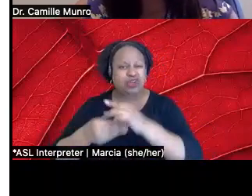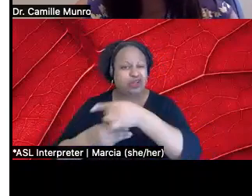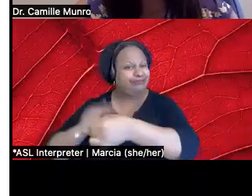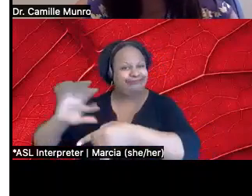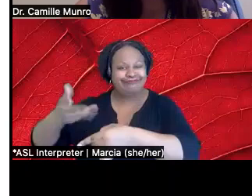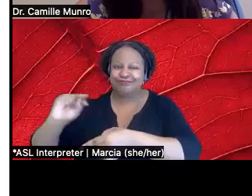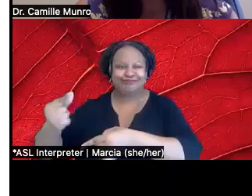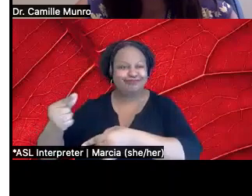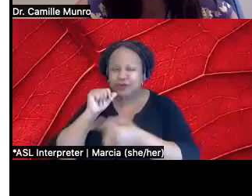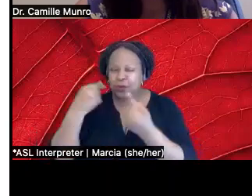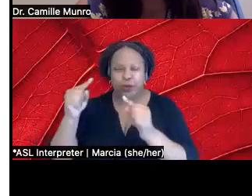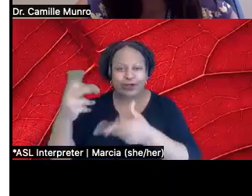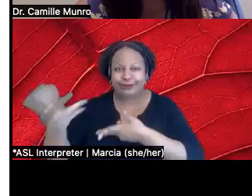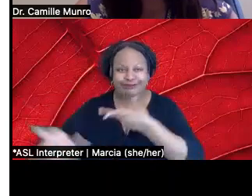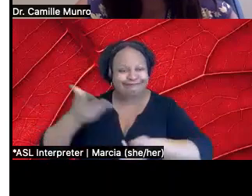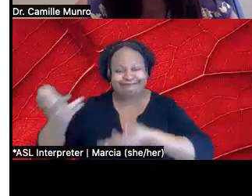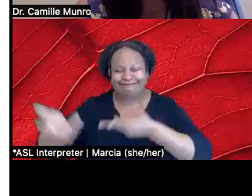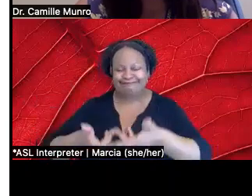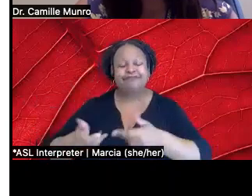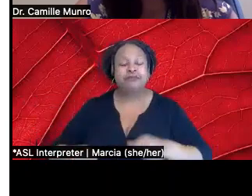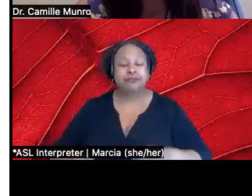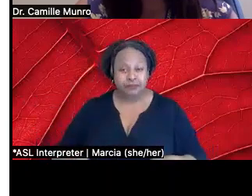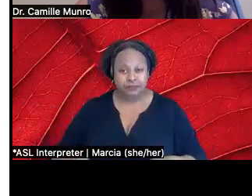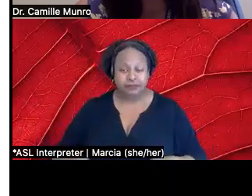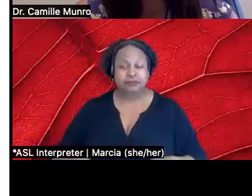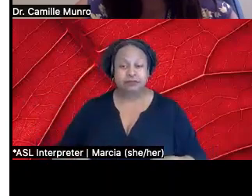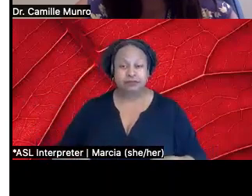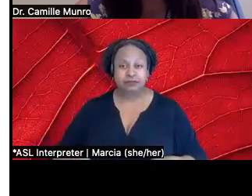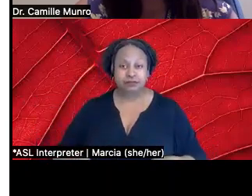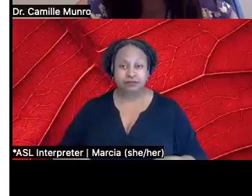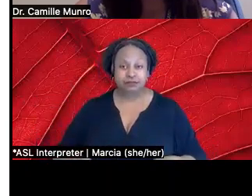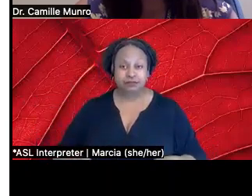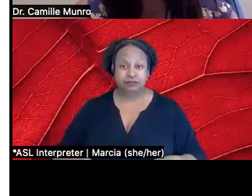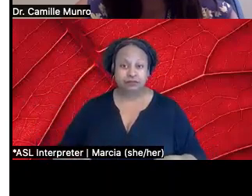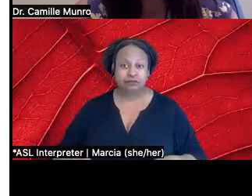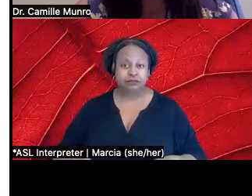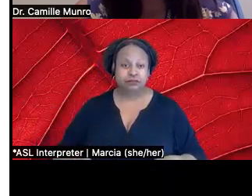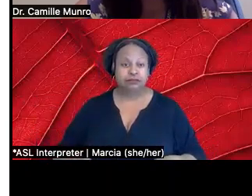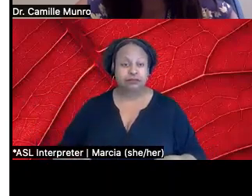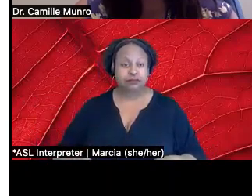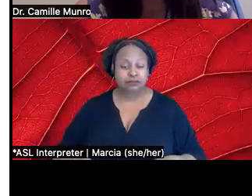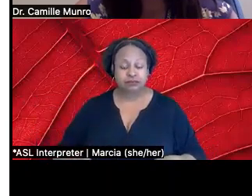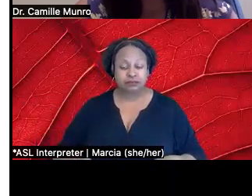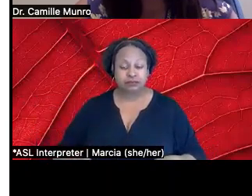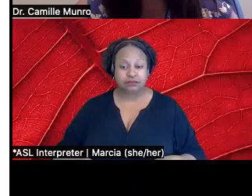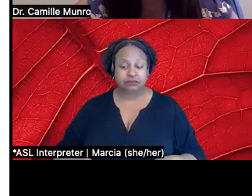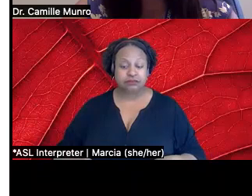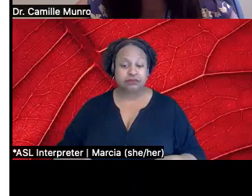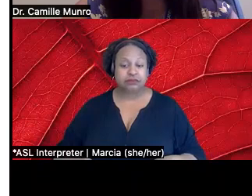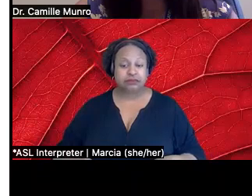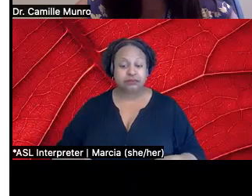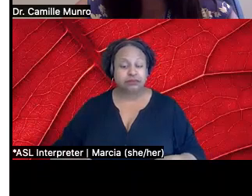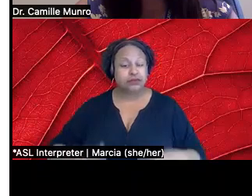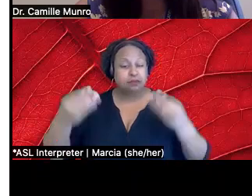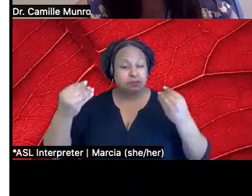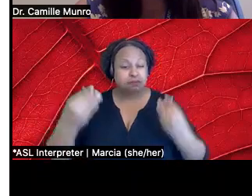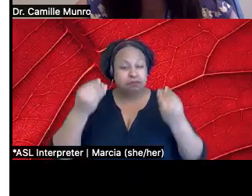So one of the, I mean, there was multiple issues with, with seeking out employment with a disability.